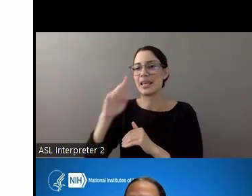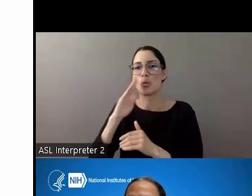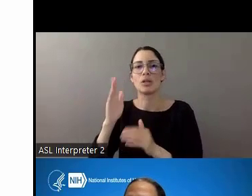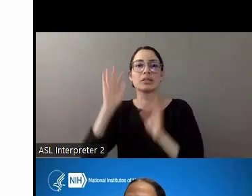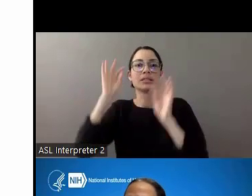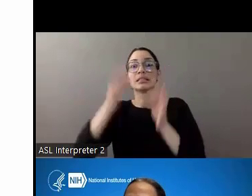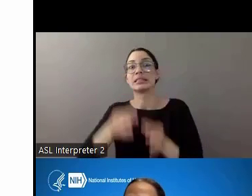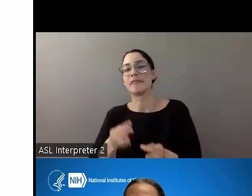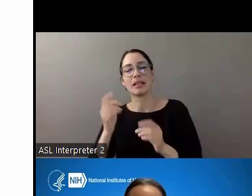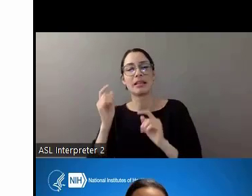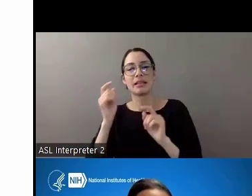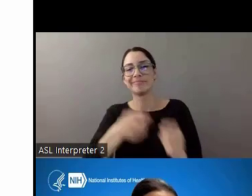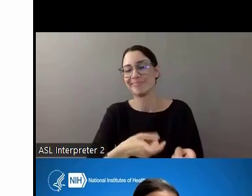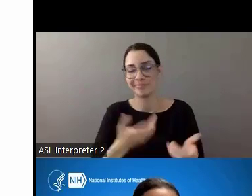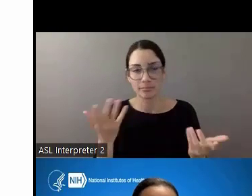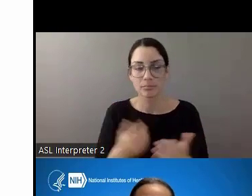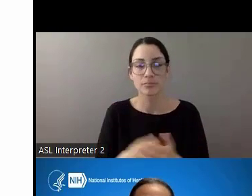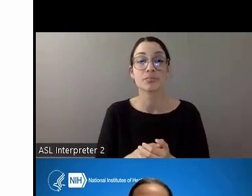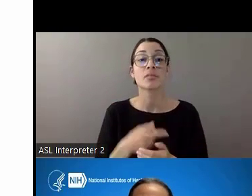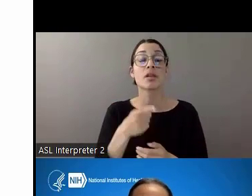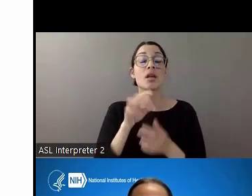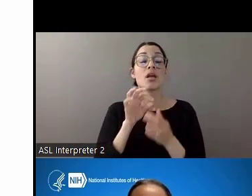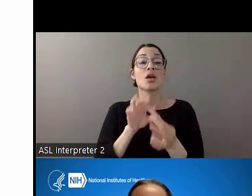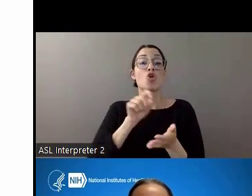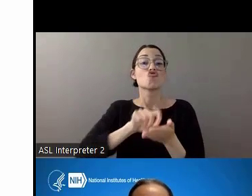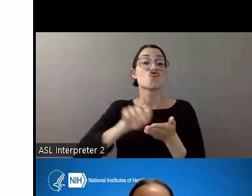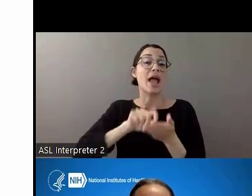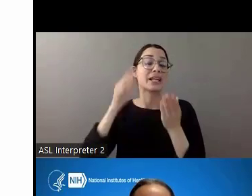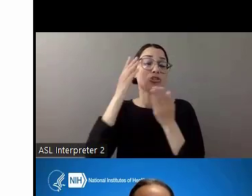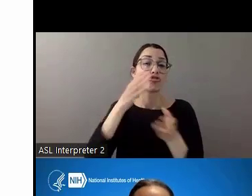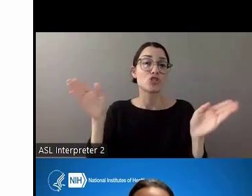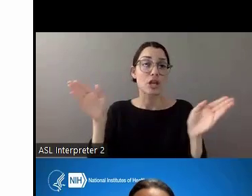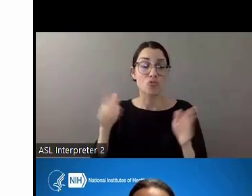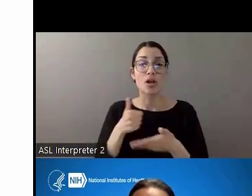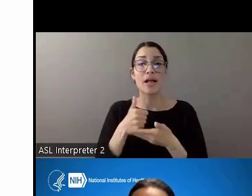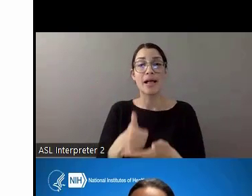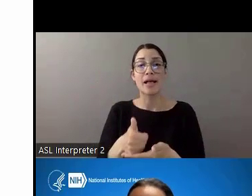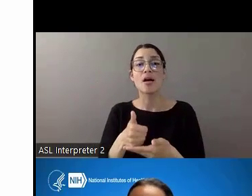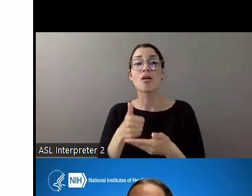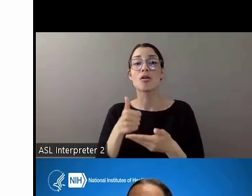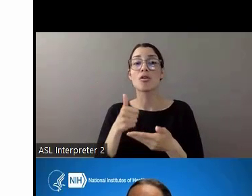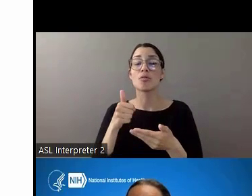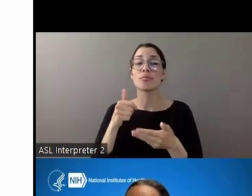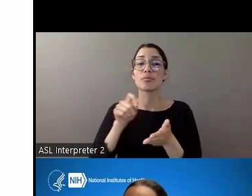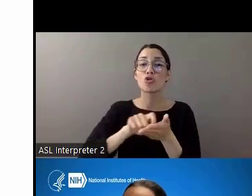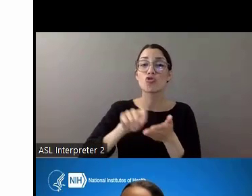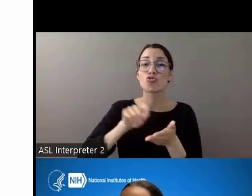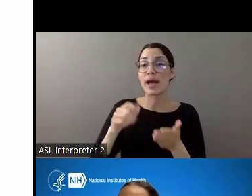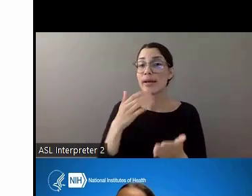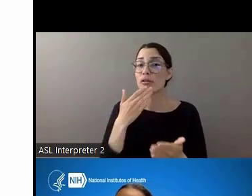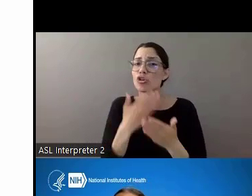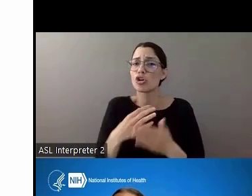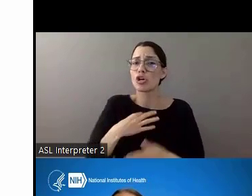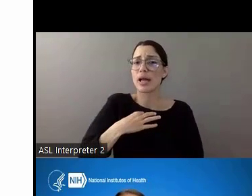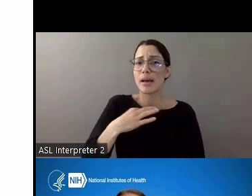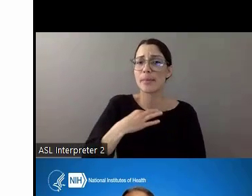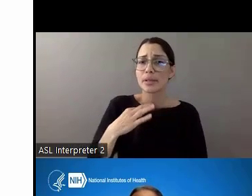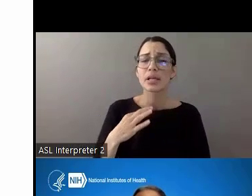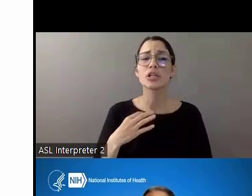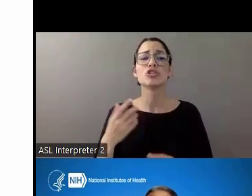So, just in terms of writing in general, help your reviewers by writing a great application. Lay things out logically. Make it easy for them to read.